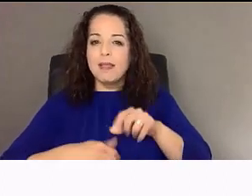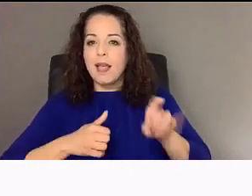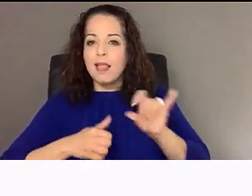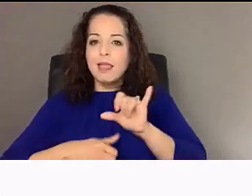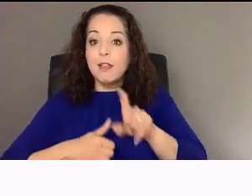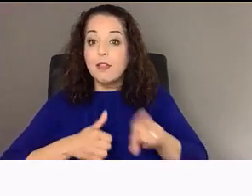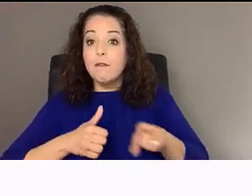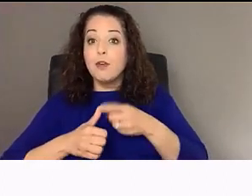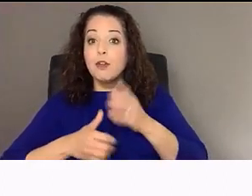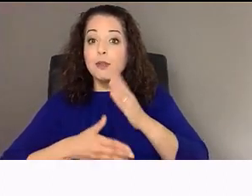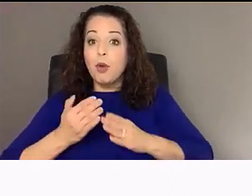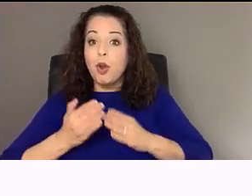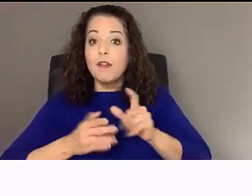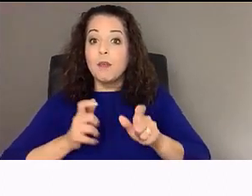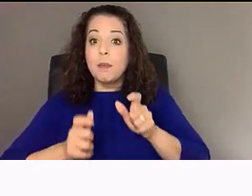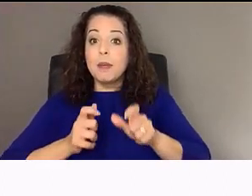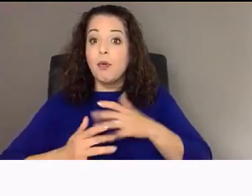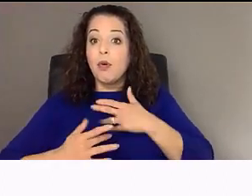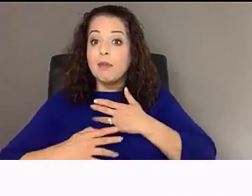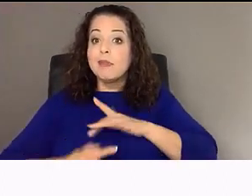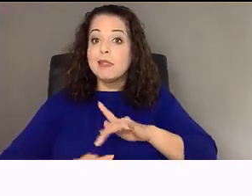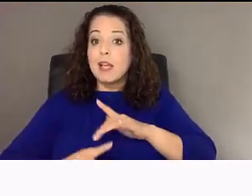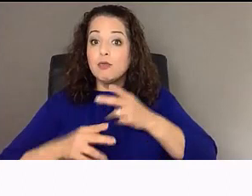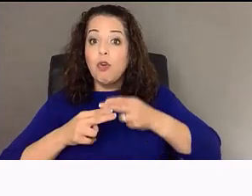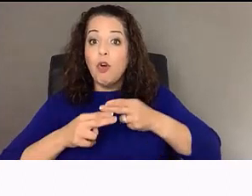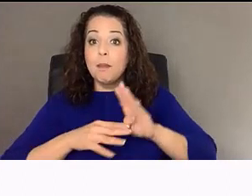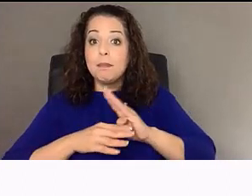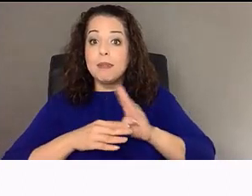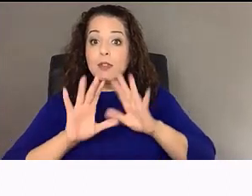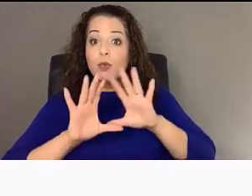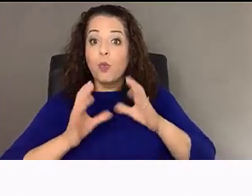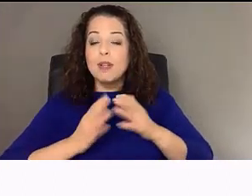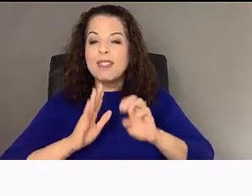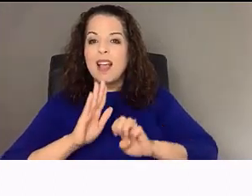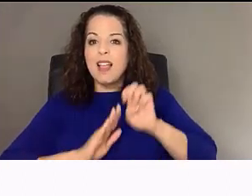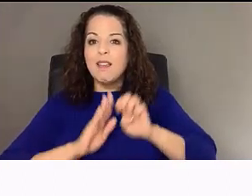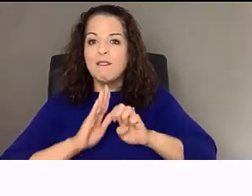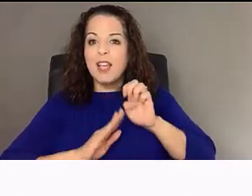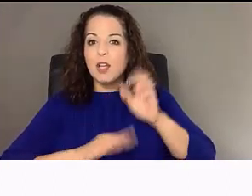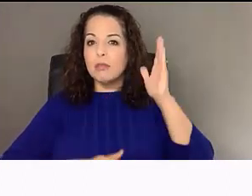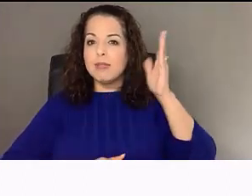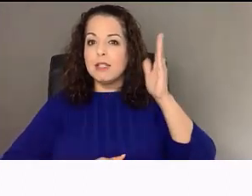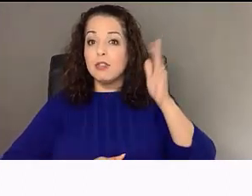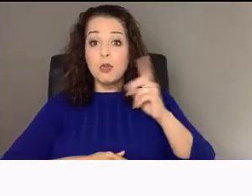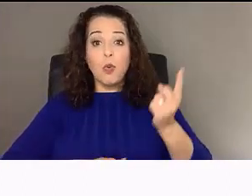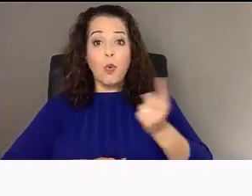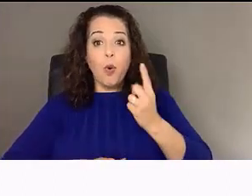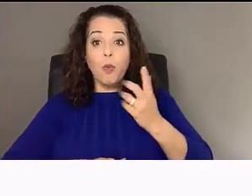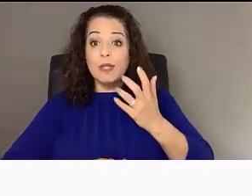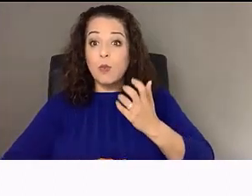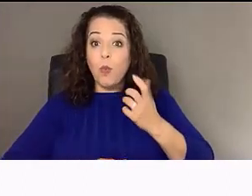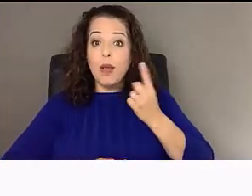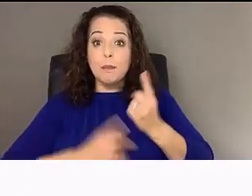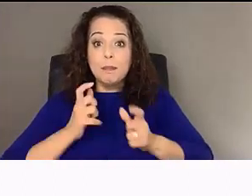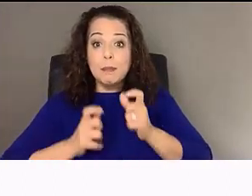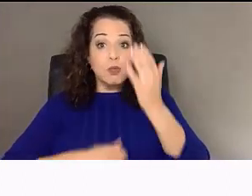of what people usually call in the business world an elevator pitch. You always want people to know more about who you are